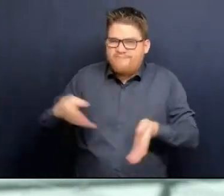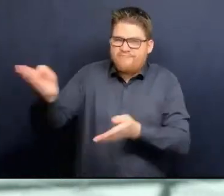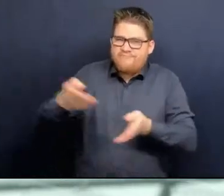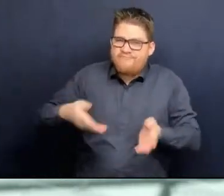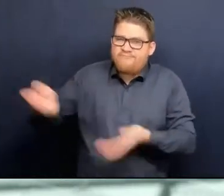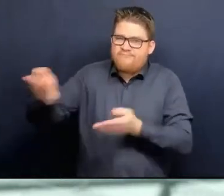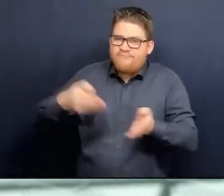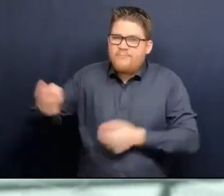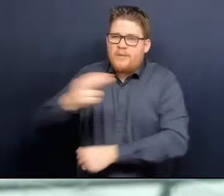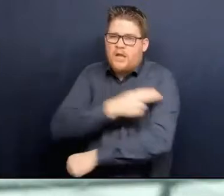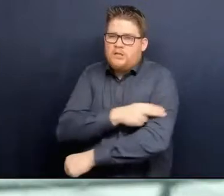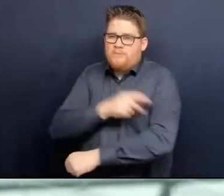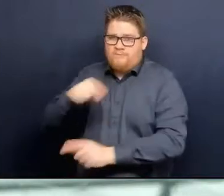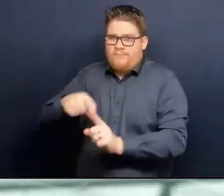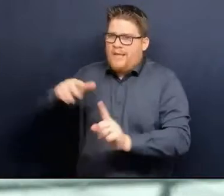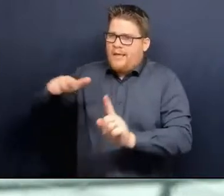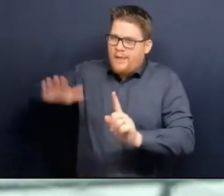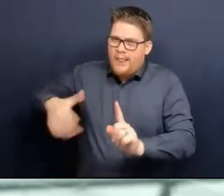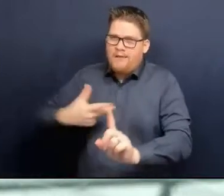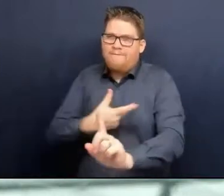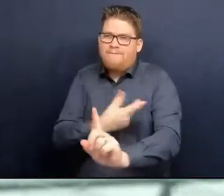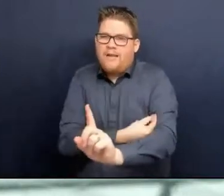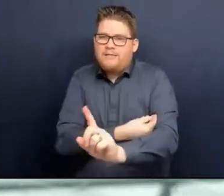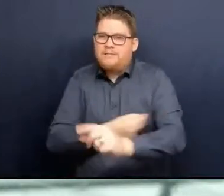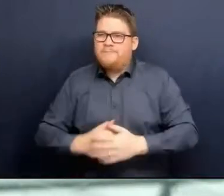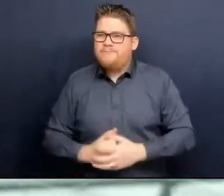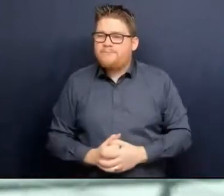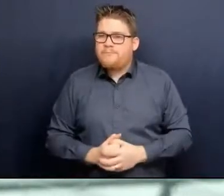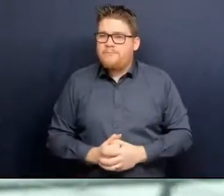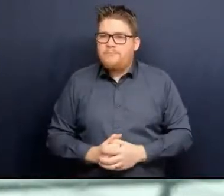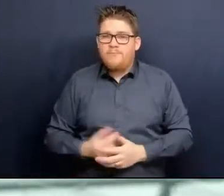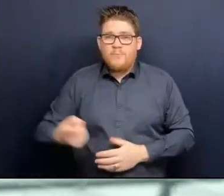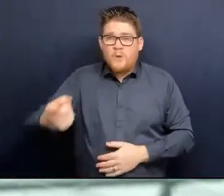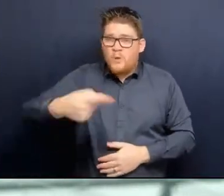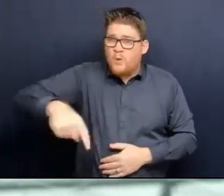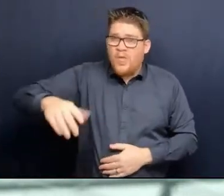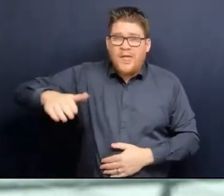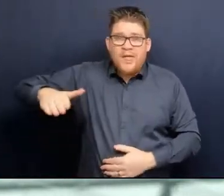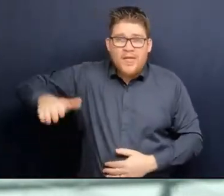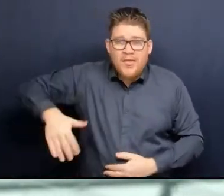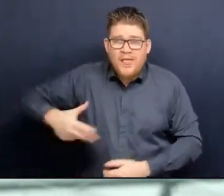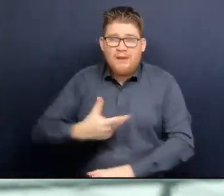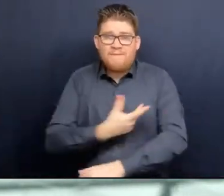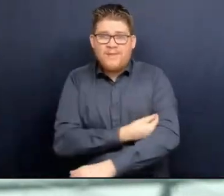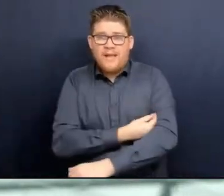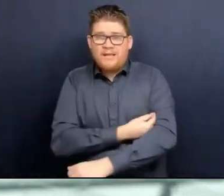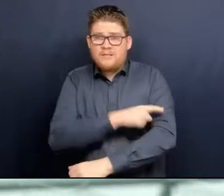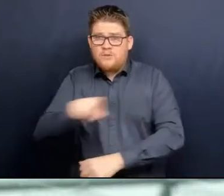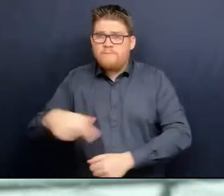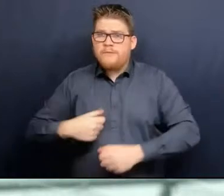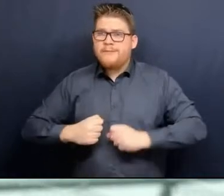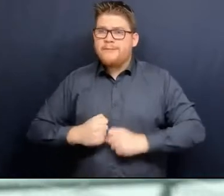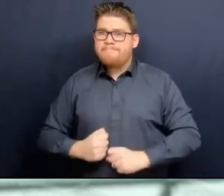to get severe illness. If you don't have the protection if you don't have your immune system